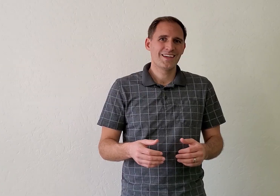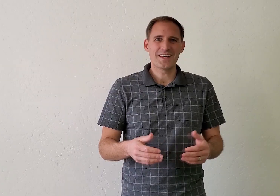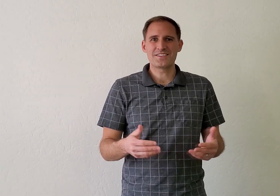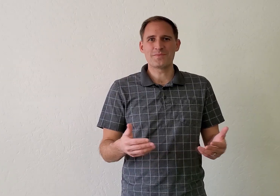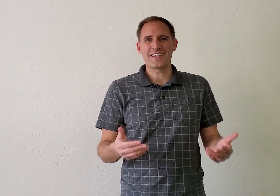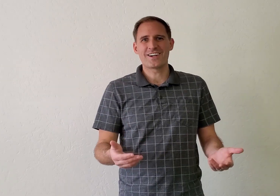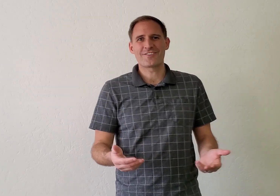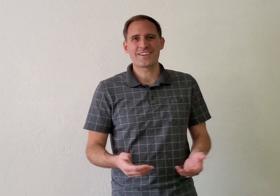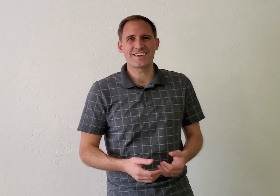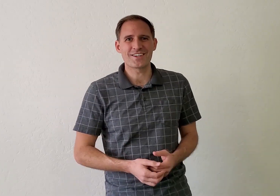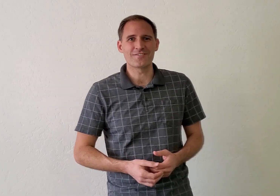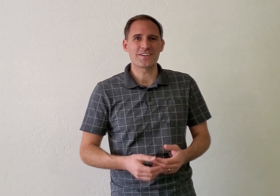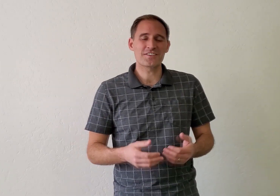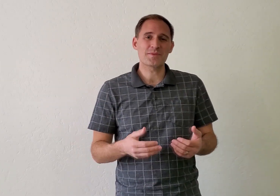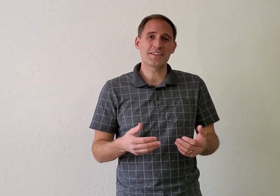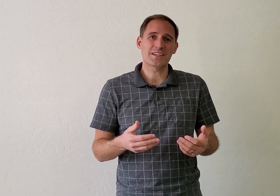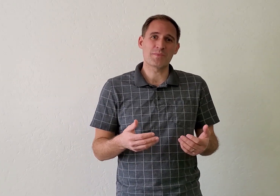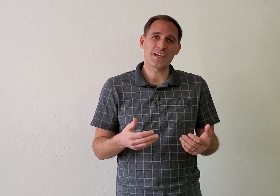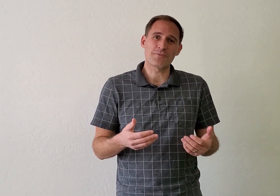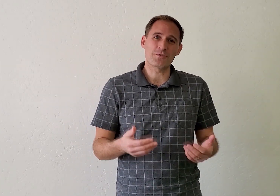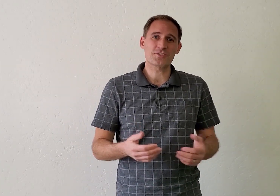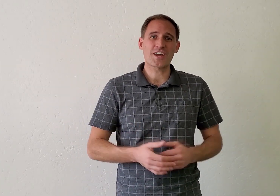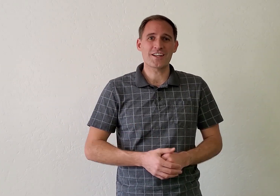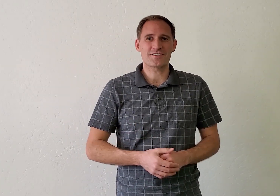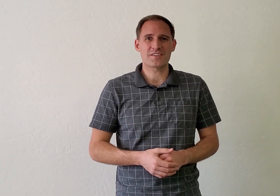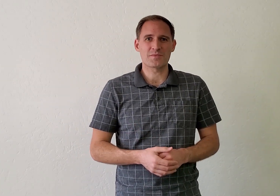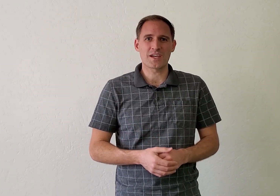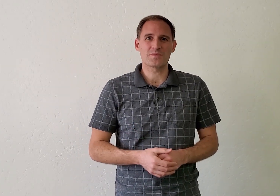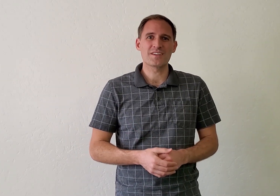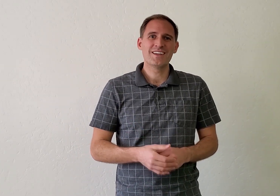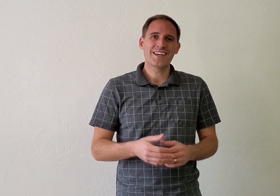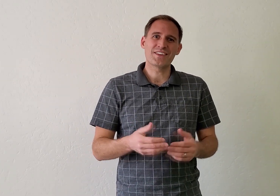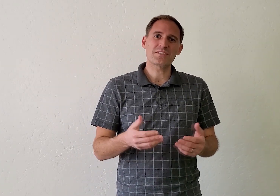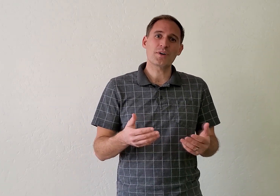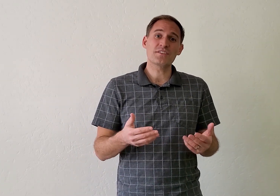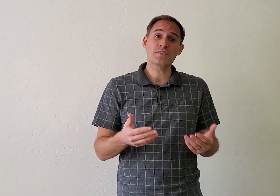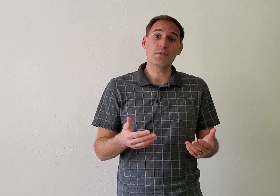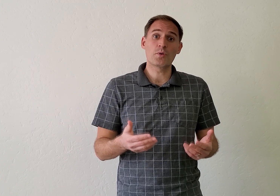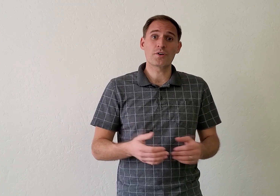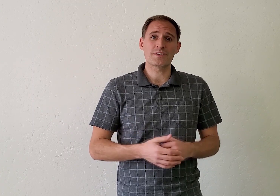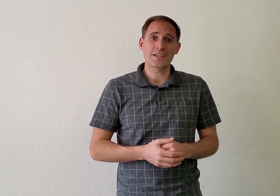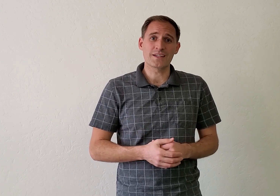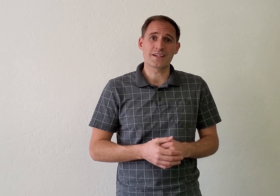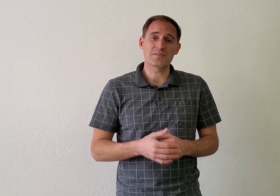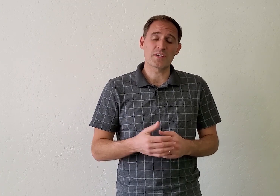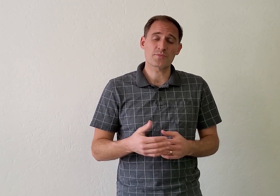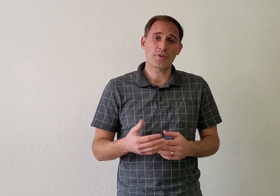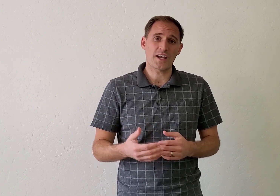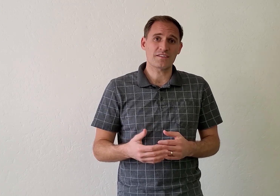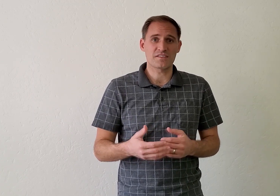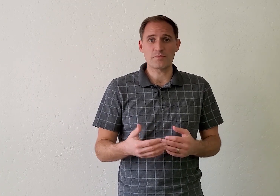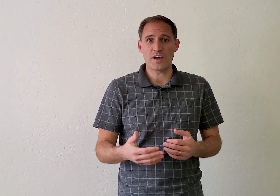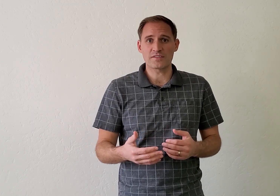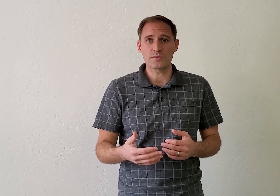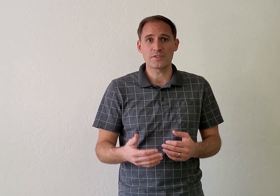As you may already know fingerspelling can be a real challenge sometimes and that's why it's so important to get in as much practice as possible.